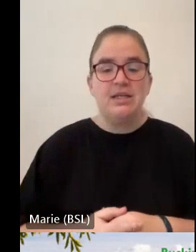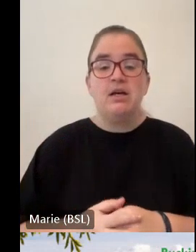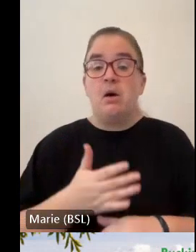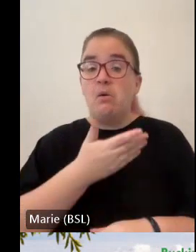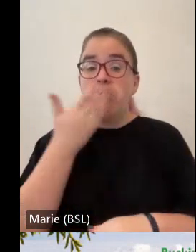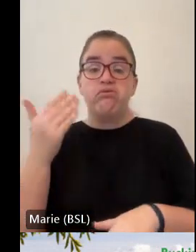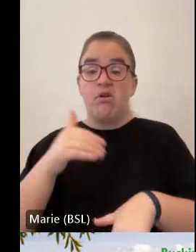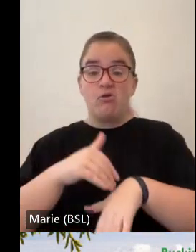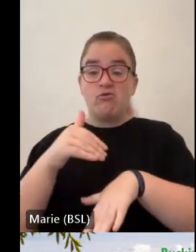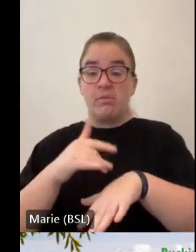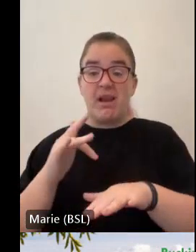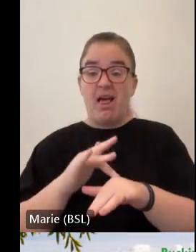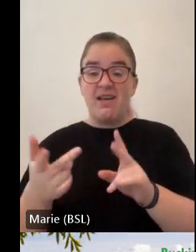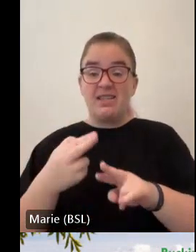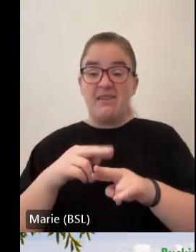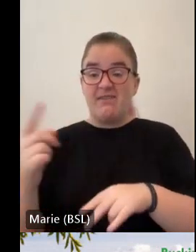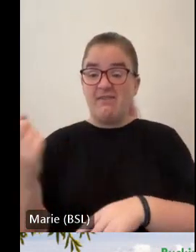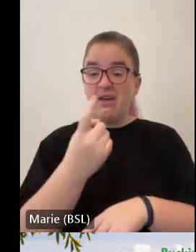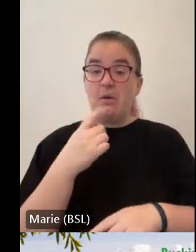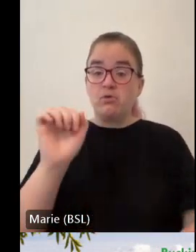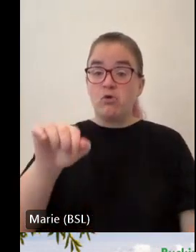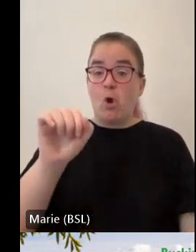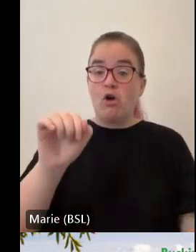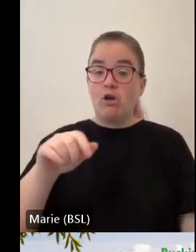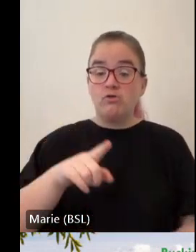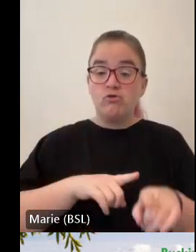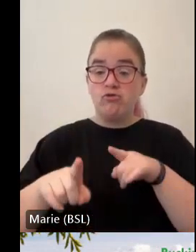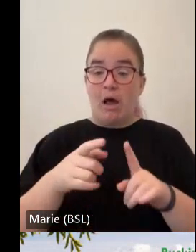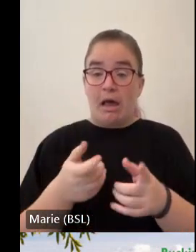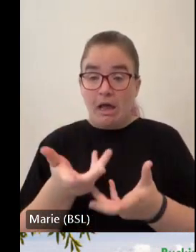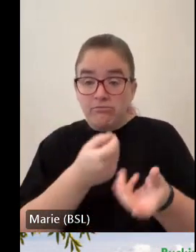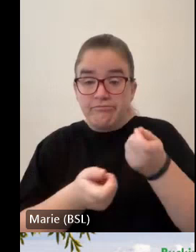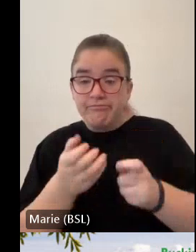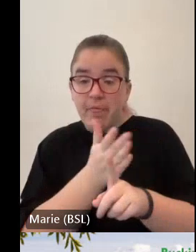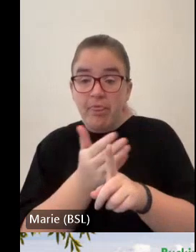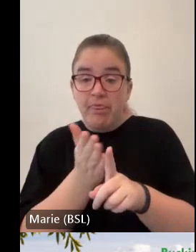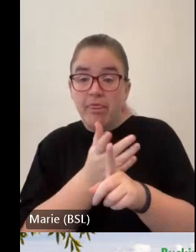offence to knock on the door for them to try and elicit work from you.